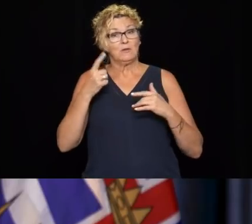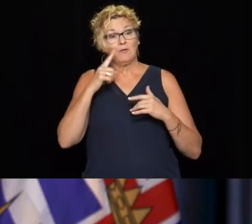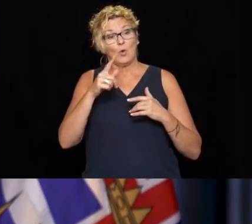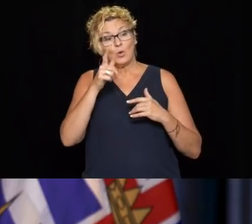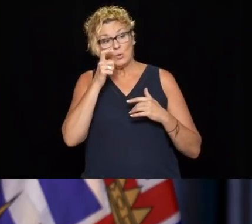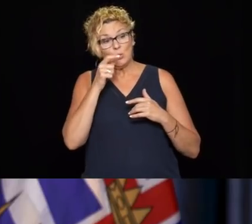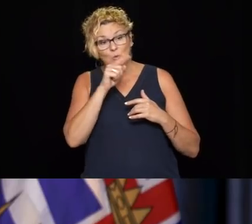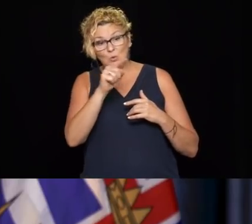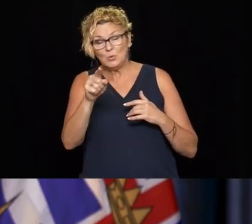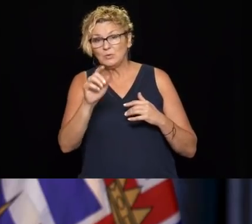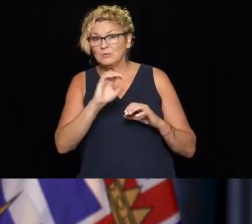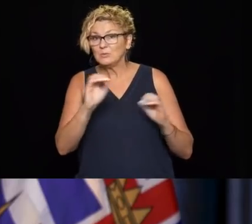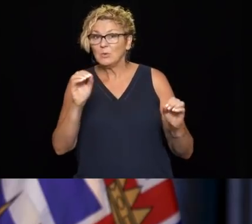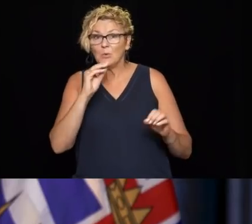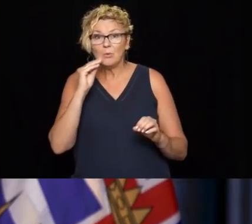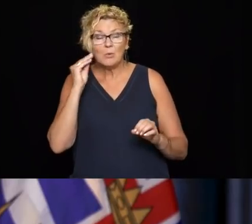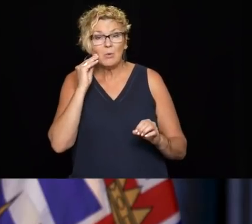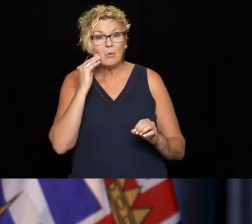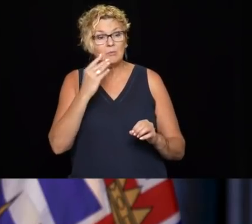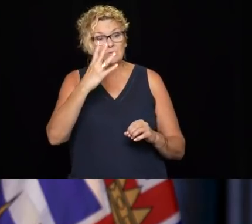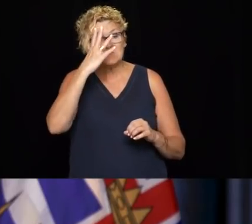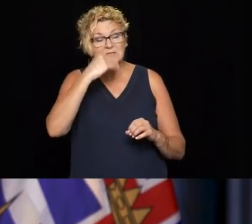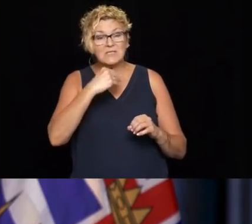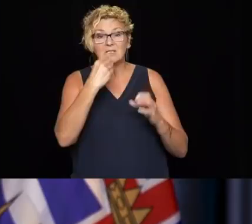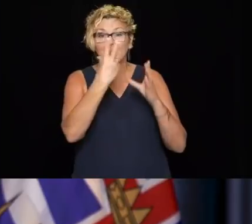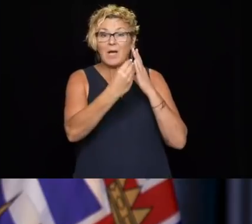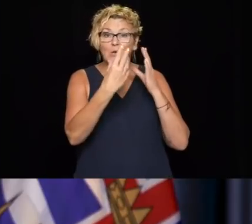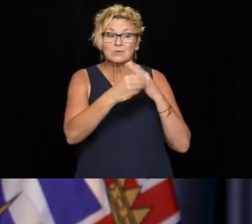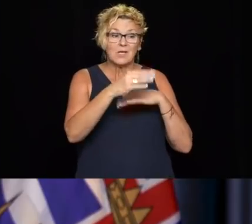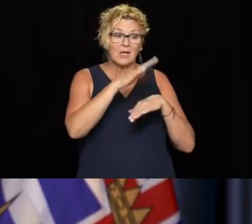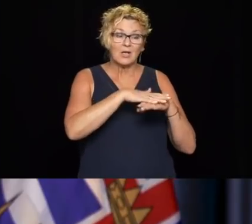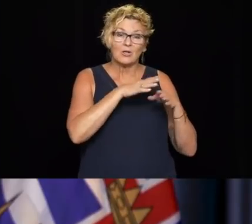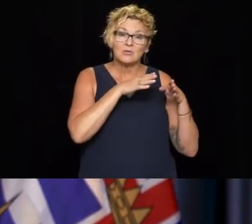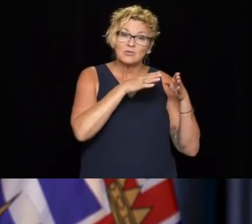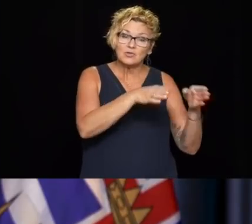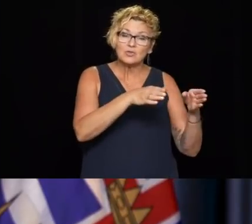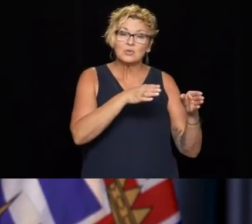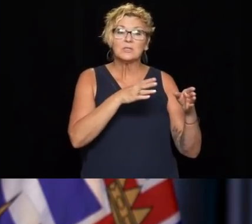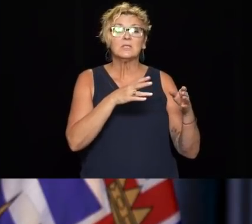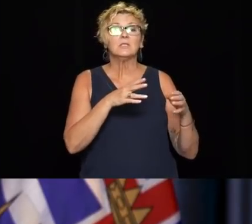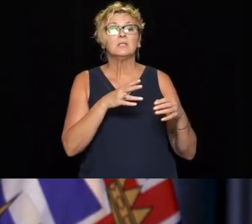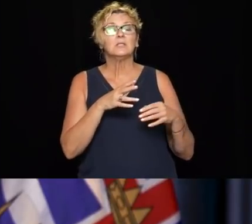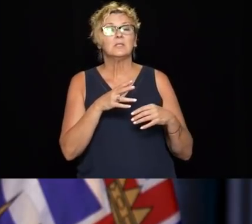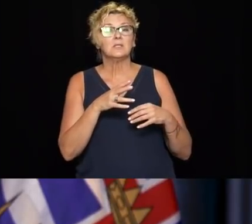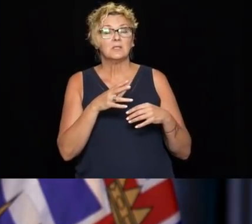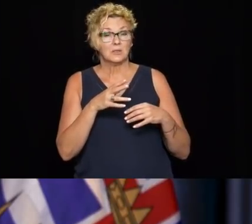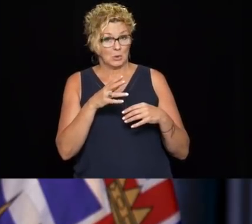Thank you for taking my question I am just wondering if there are more concerns this year with